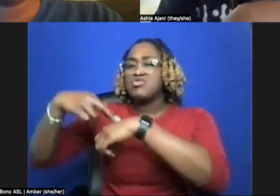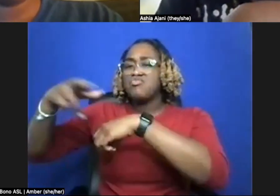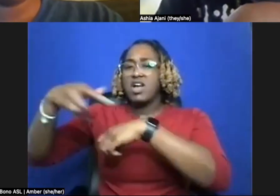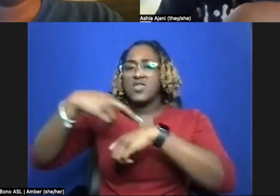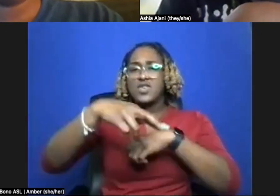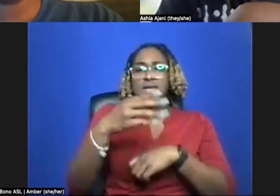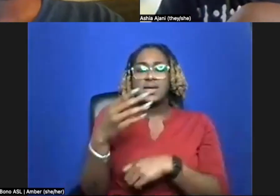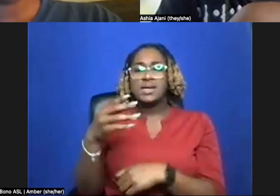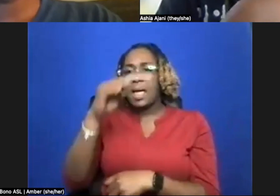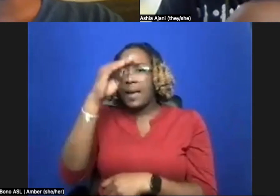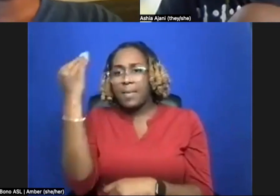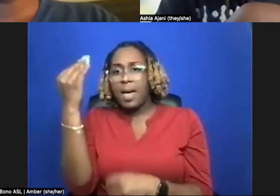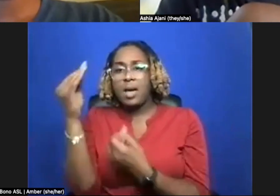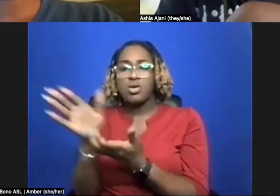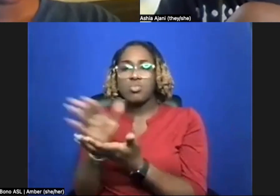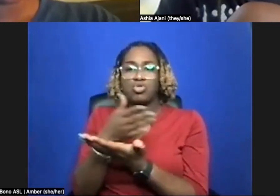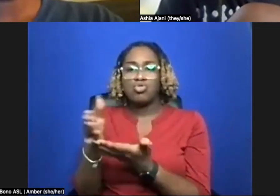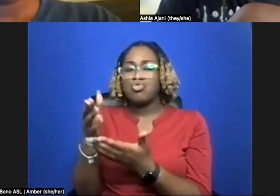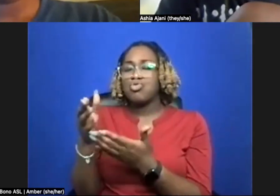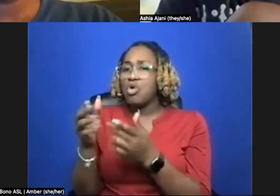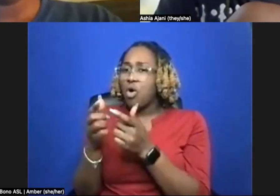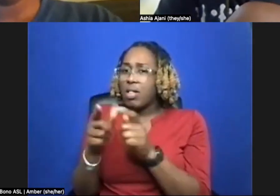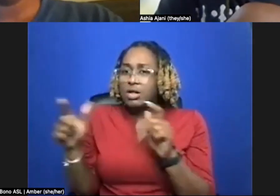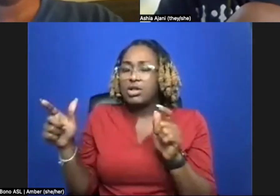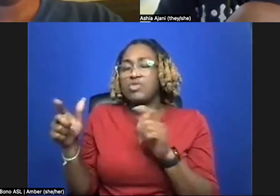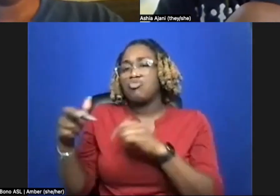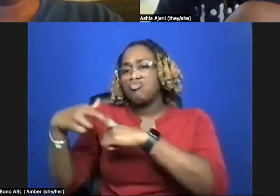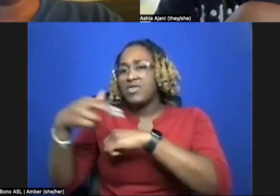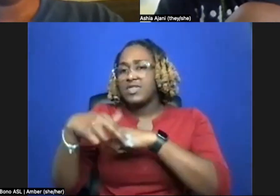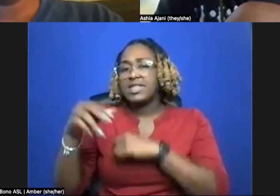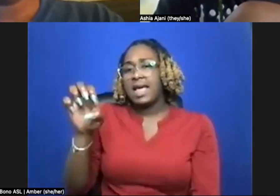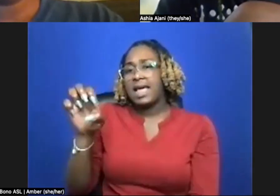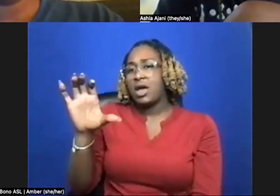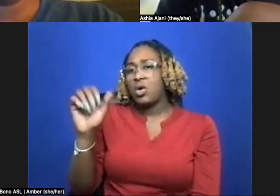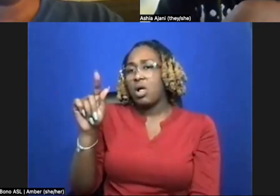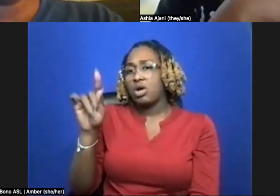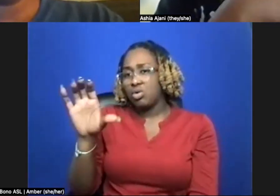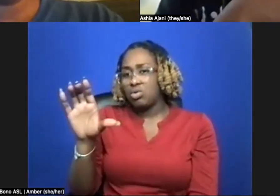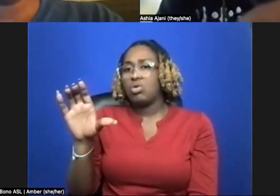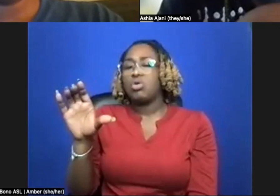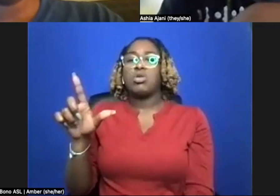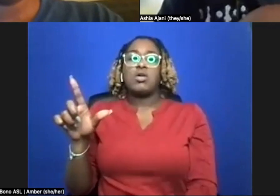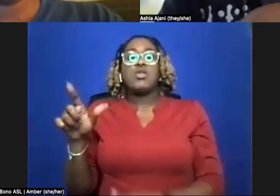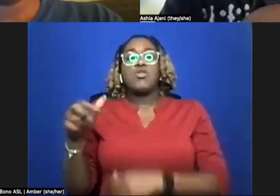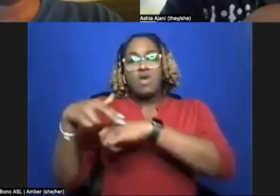ancestors, also like ecological ancestors. And I love reading this collection because